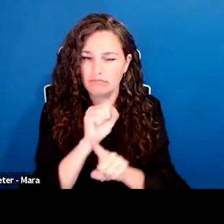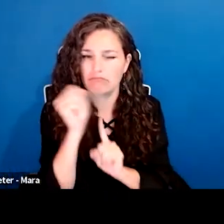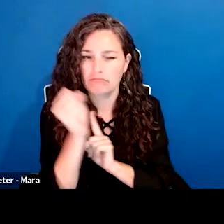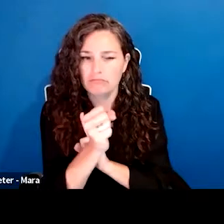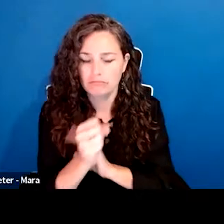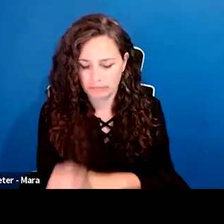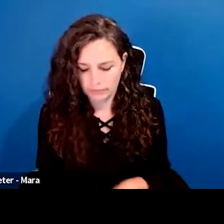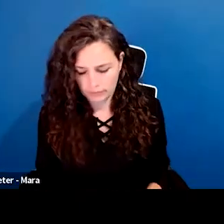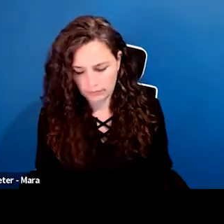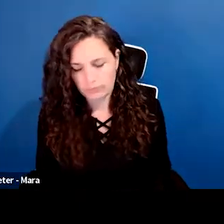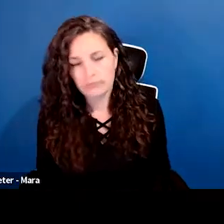Okay, next slide.